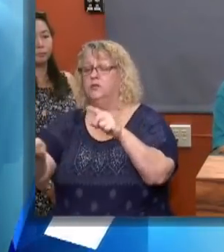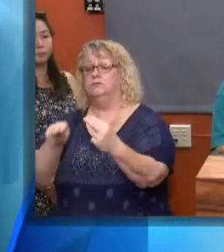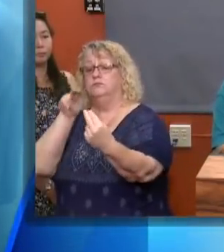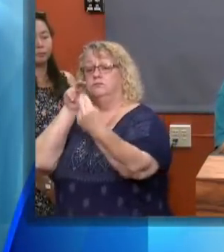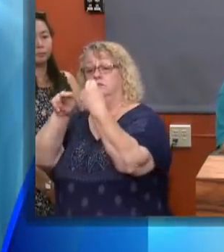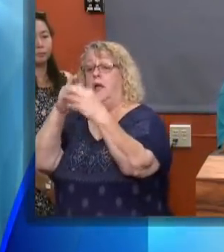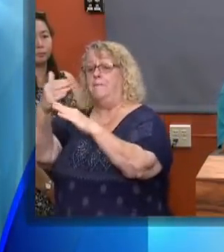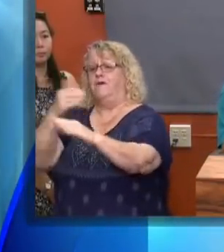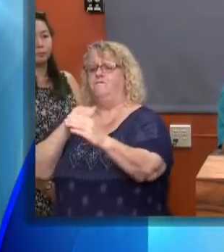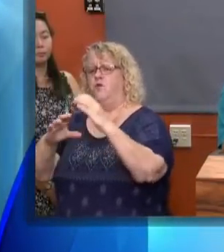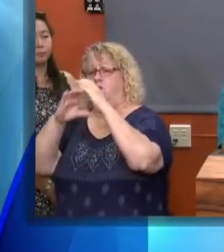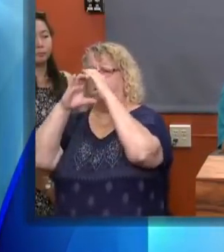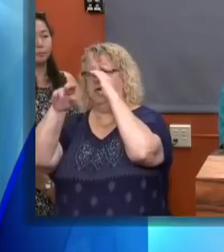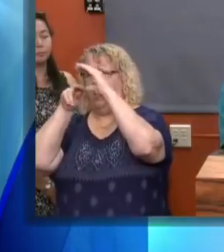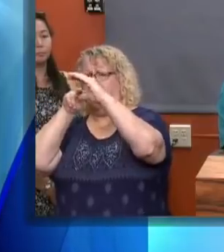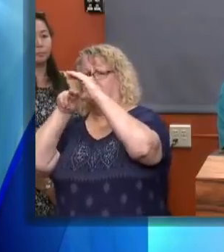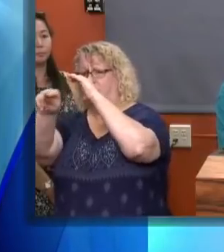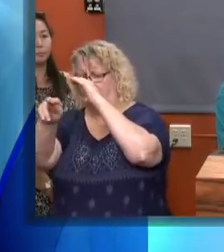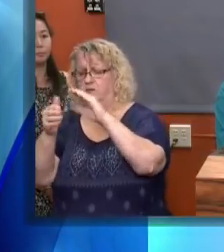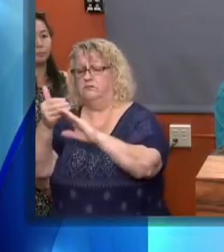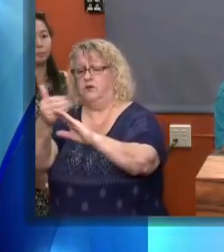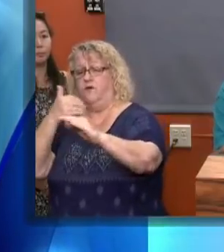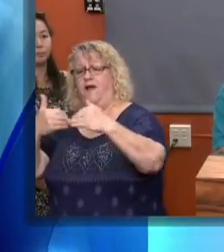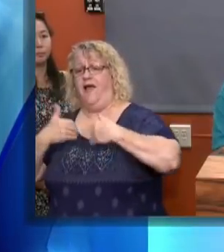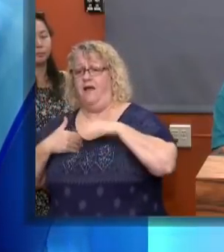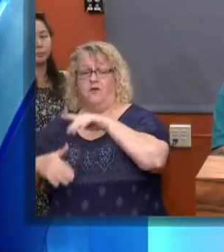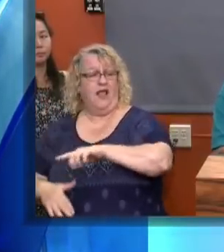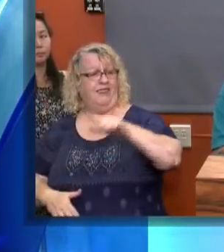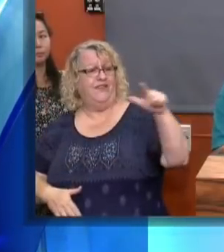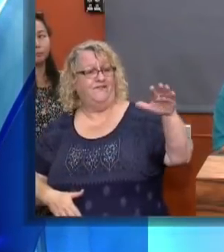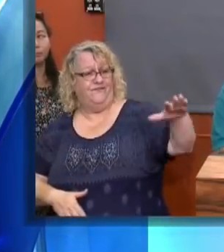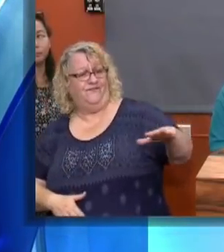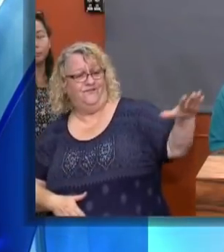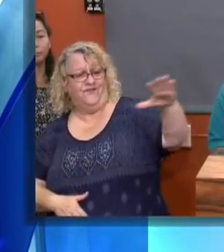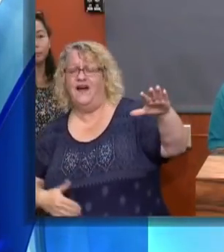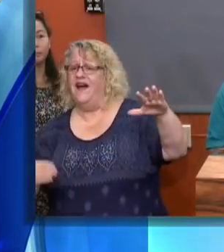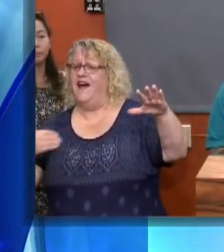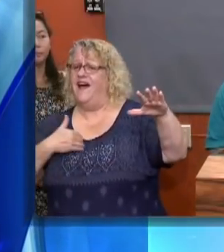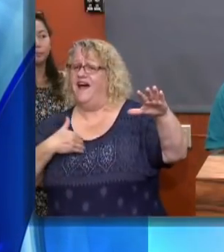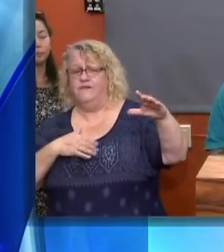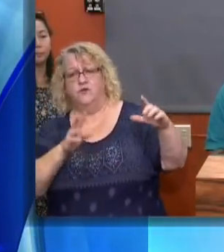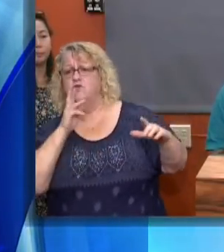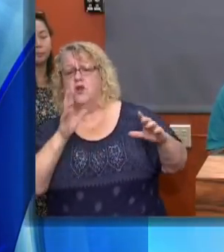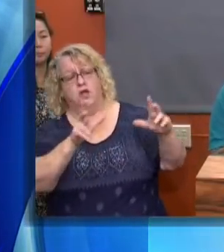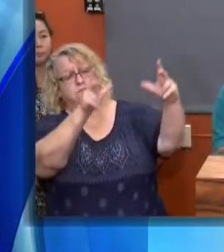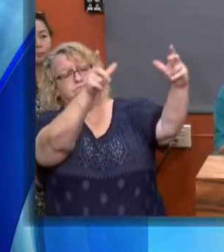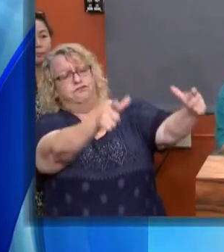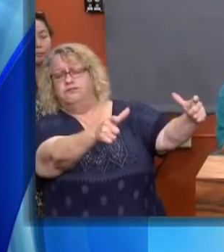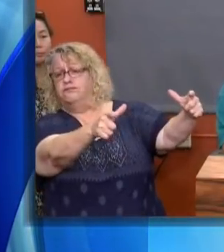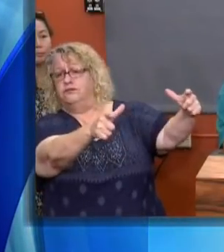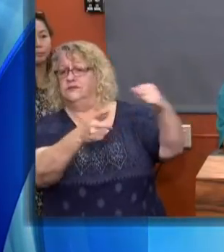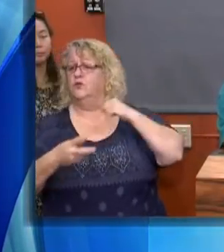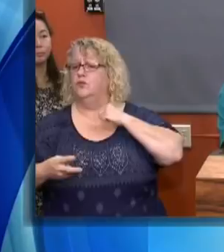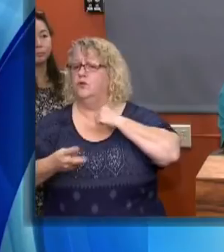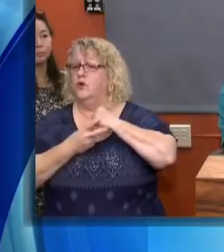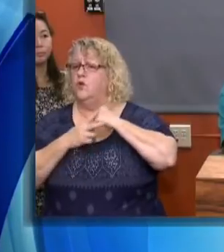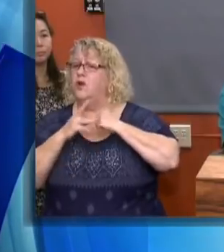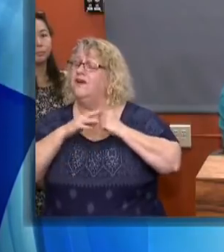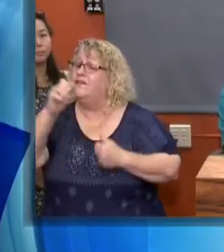GOING MAUKA, HEADING TOWARDS KAAL WHAT, IT'S ACTUALLY ON THE LEFT SIDE, HEADING TOWARDS KAILUA, BEHIND THE BOARD OF